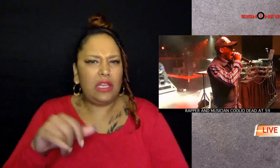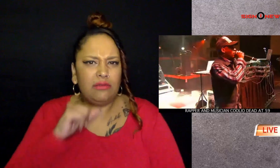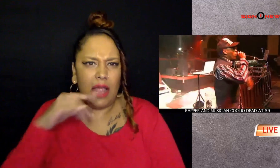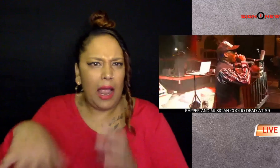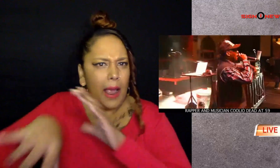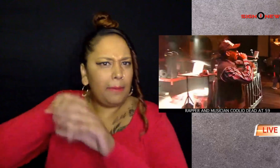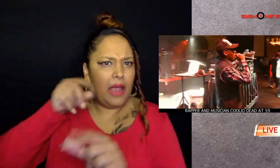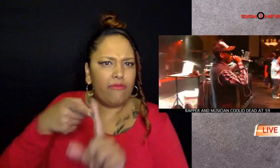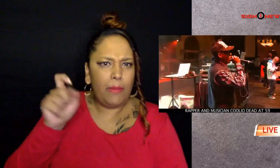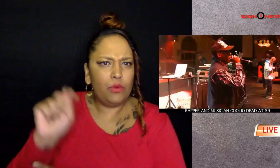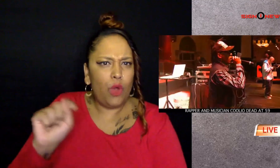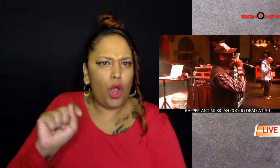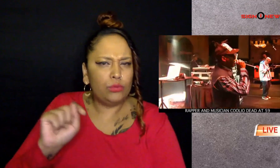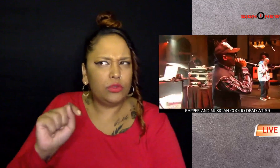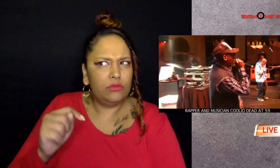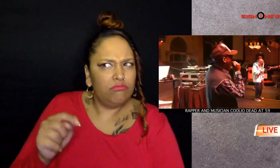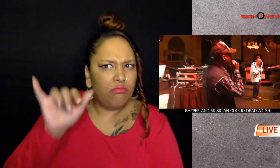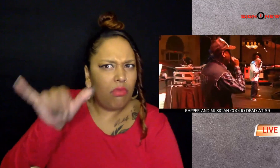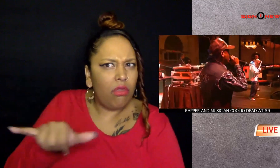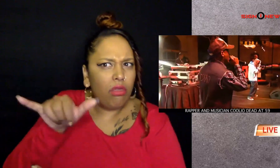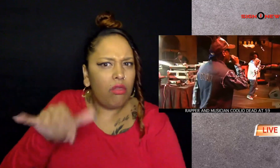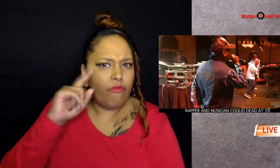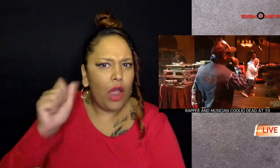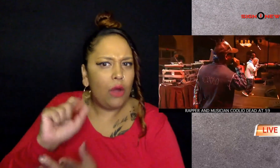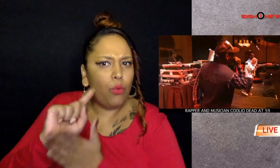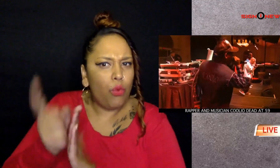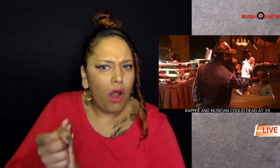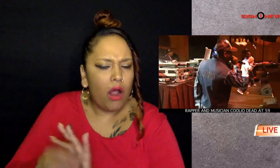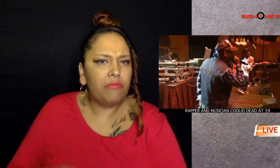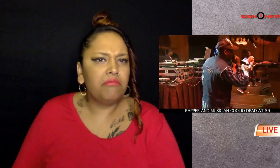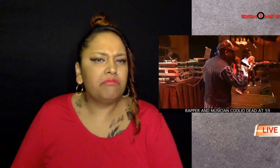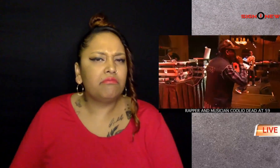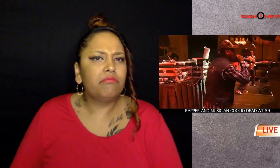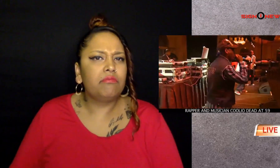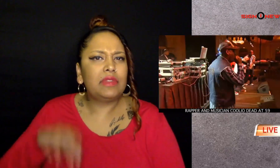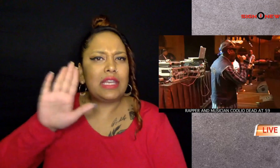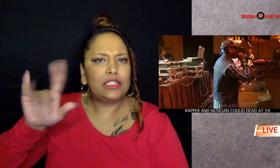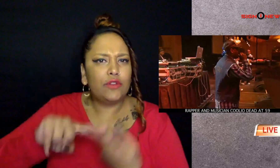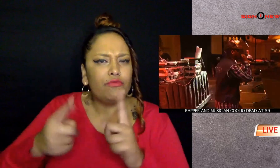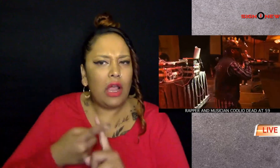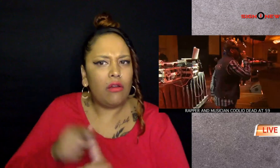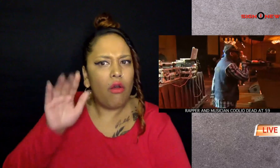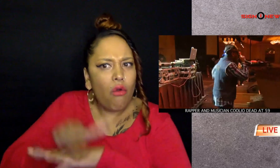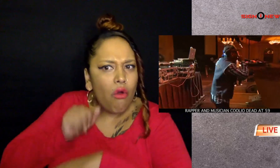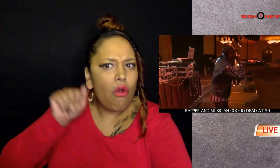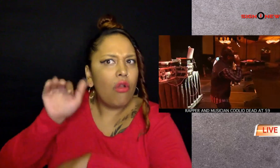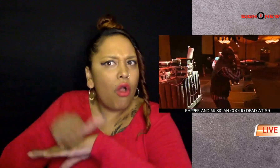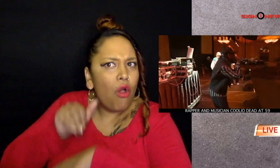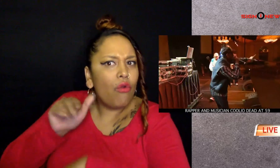when he didn't come out for a while the friend kept calling his name but got no response